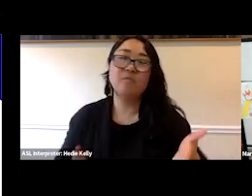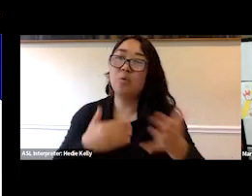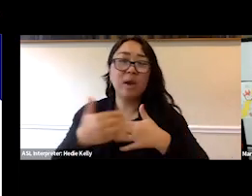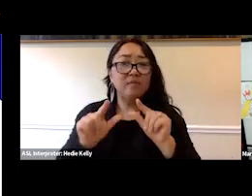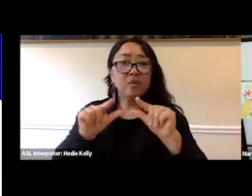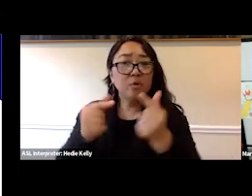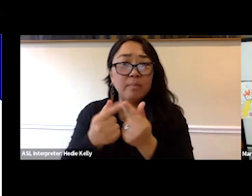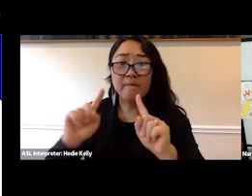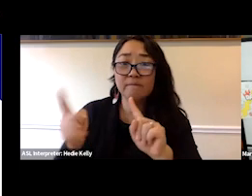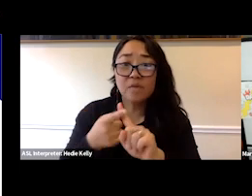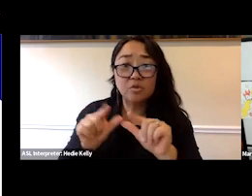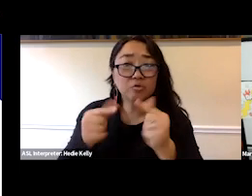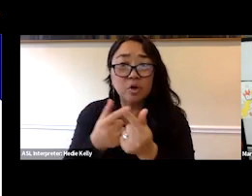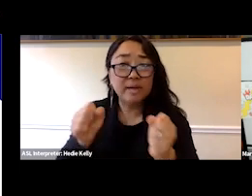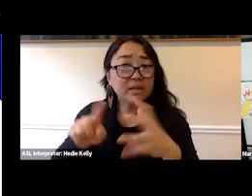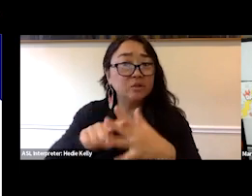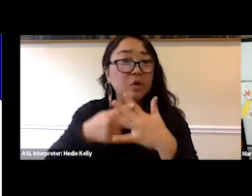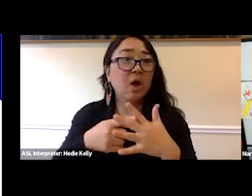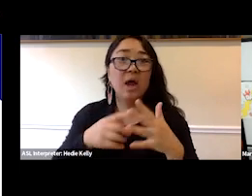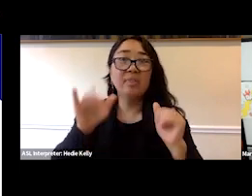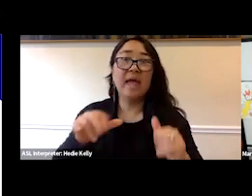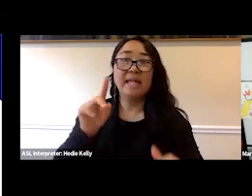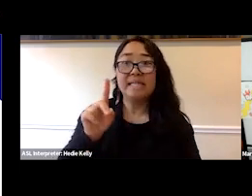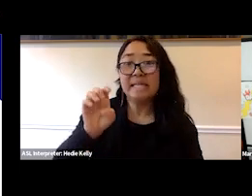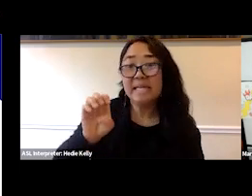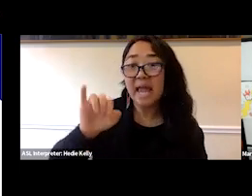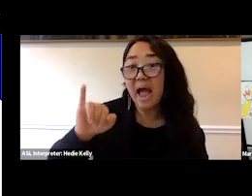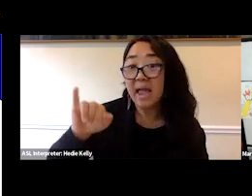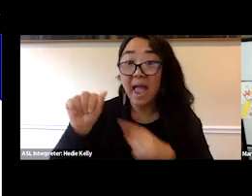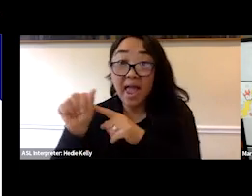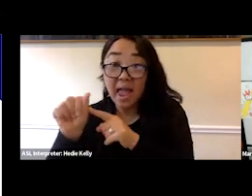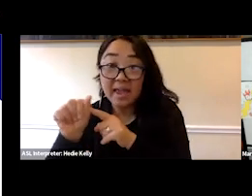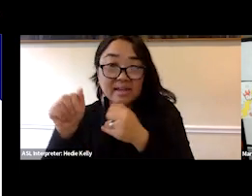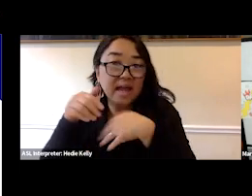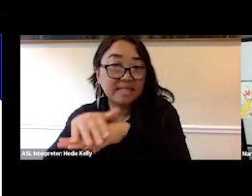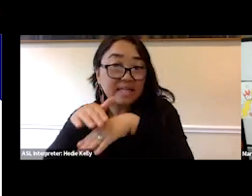We've done it in a lot of different ways, de and I and A groups with corporations.